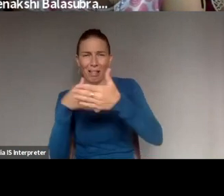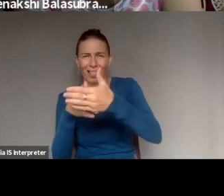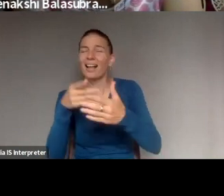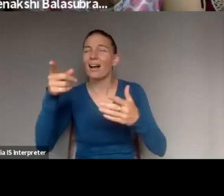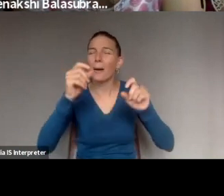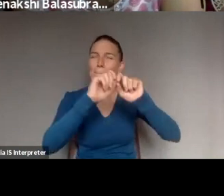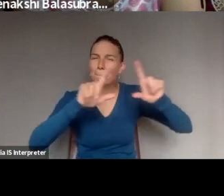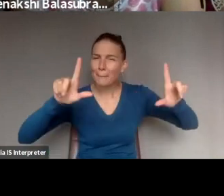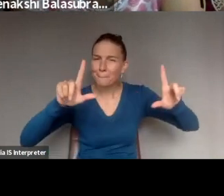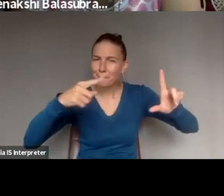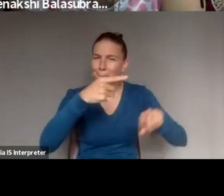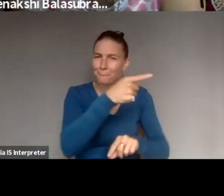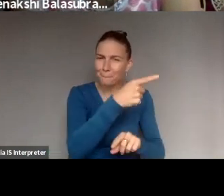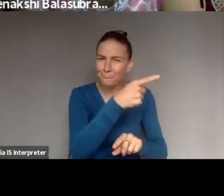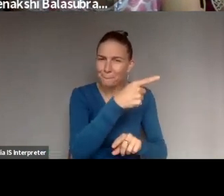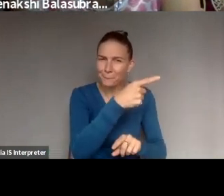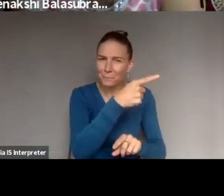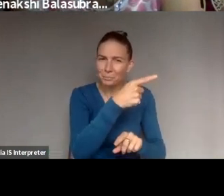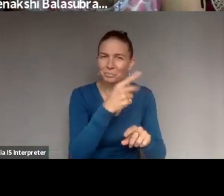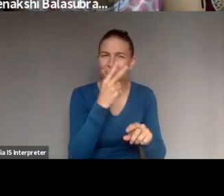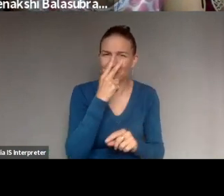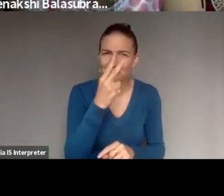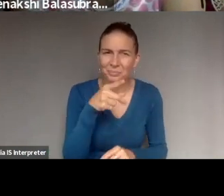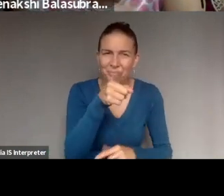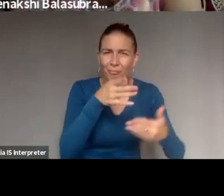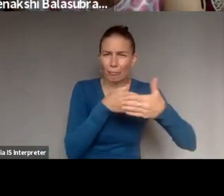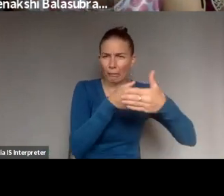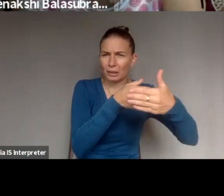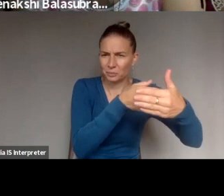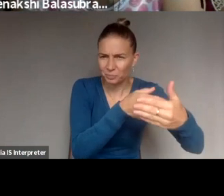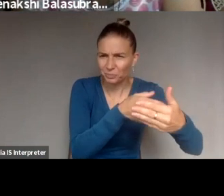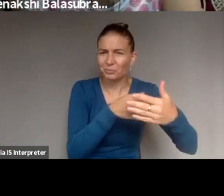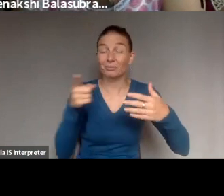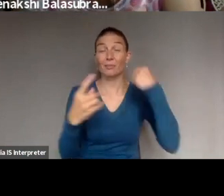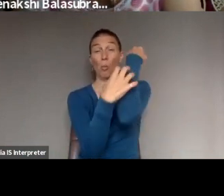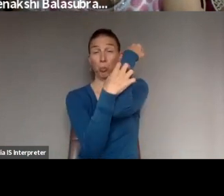in comparison to 1,90% per day poverty line per person.